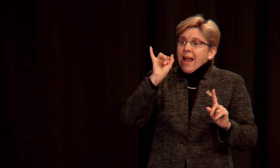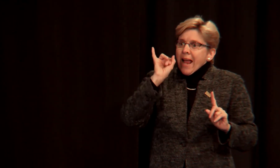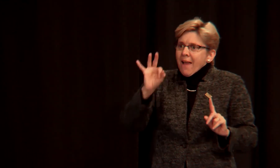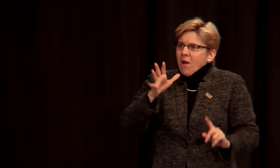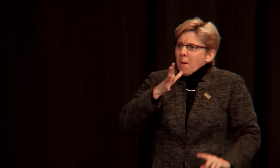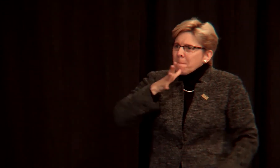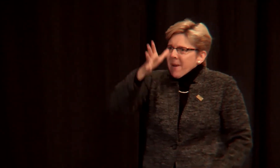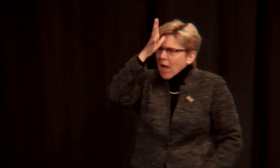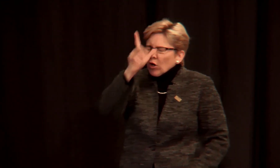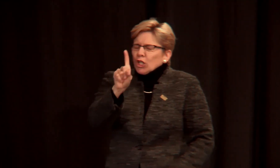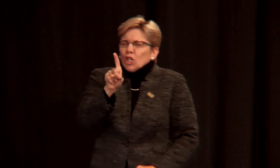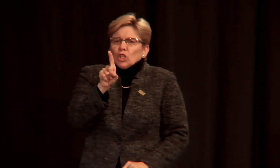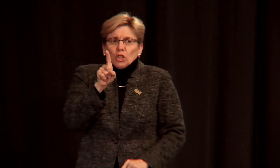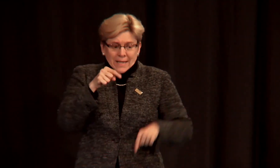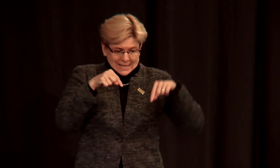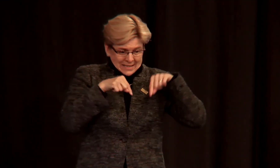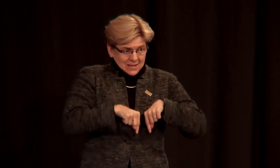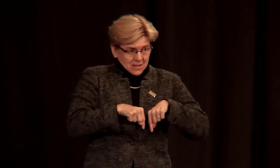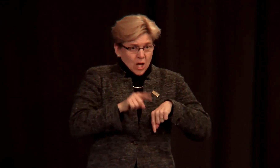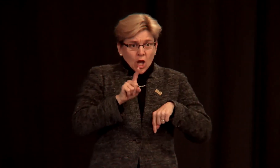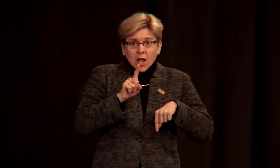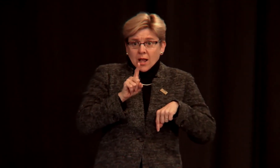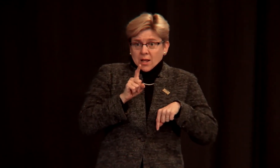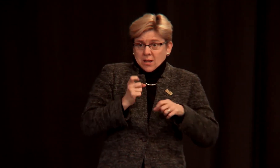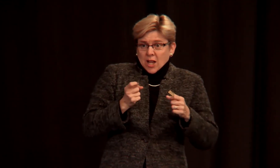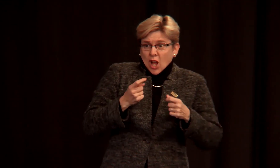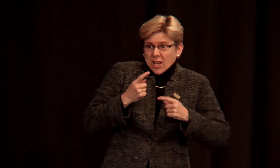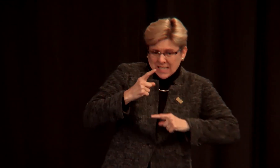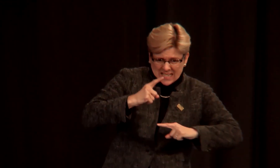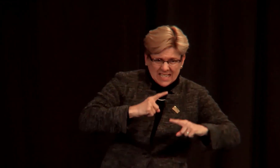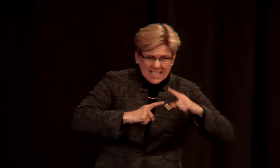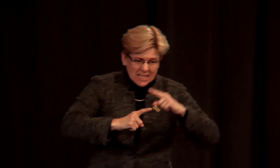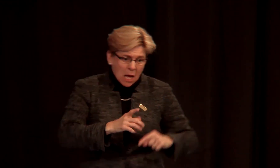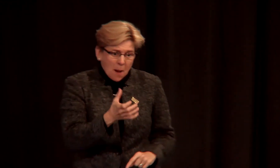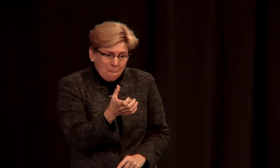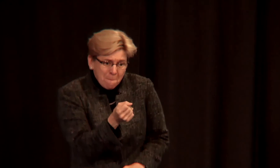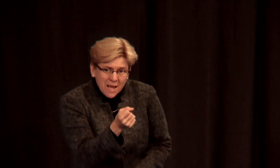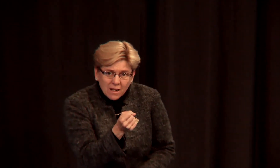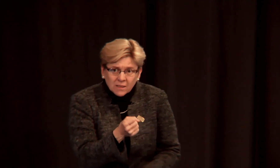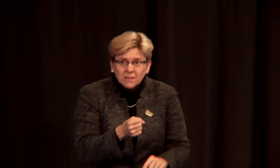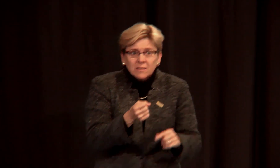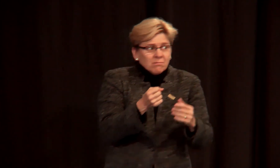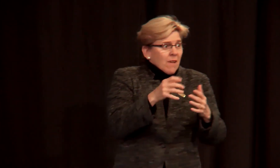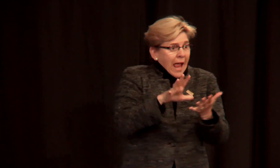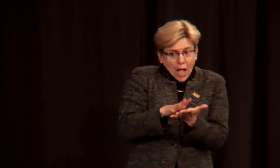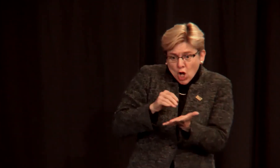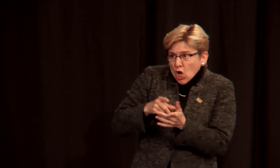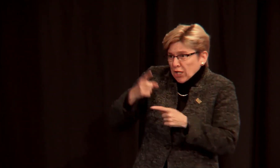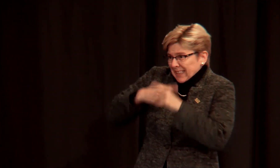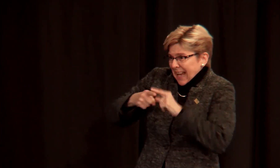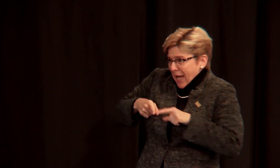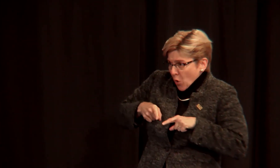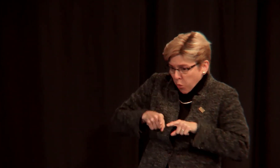if a parent just starts signing baby signs like milk,